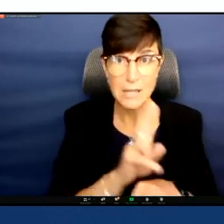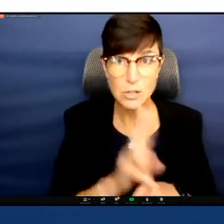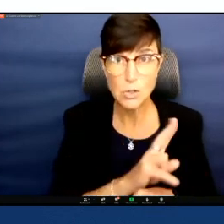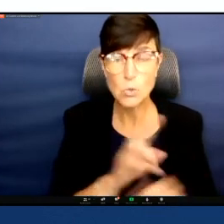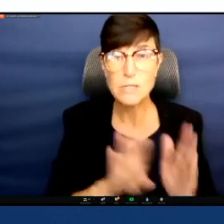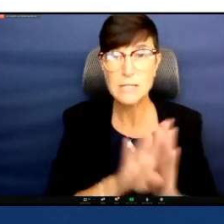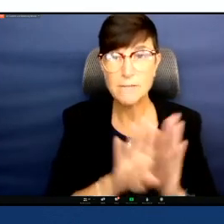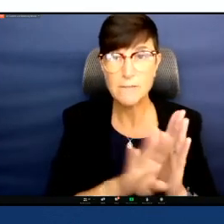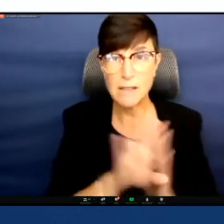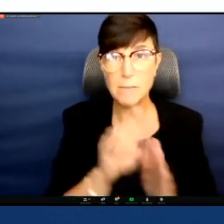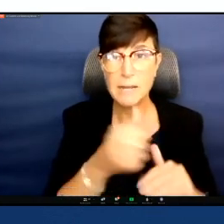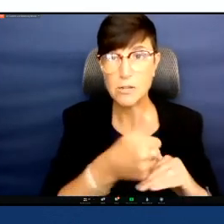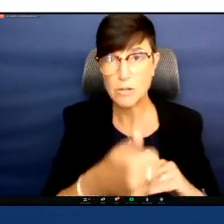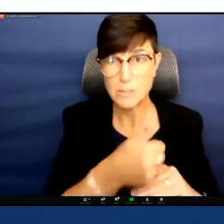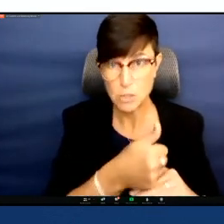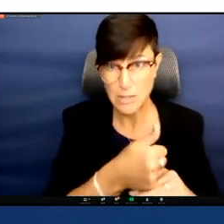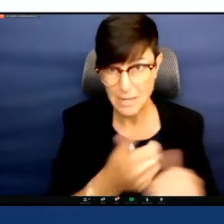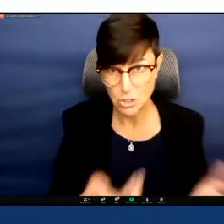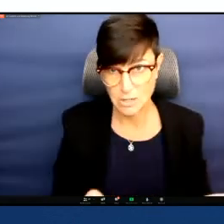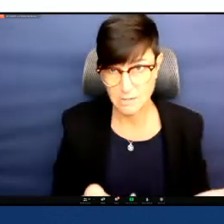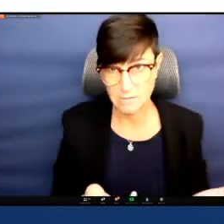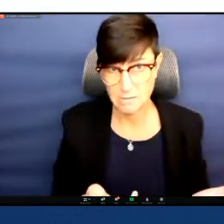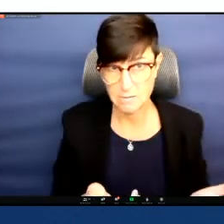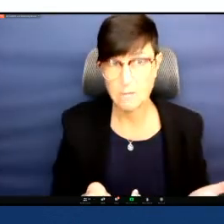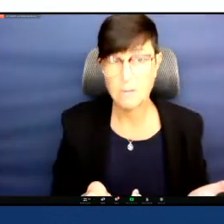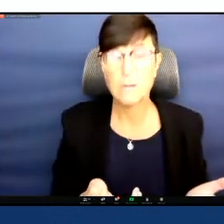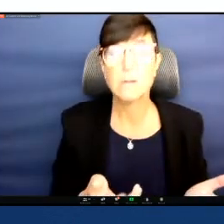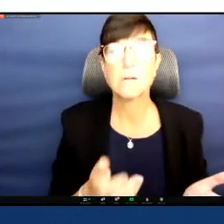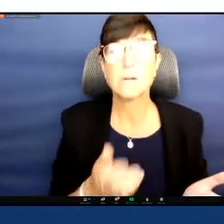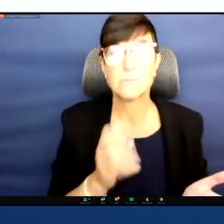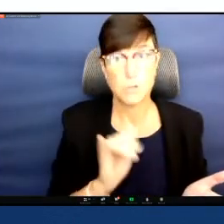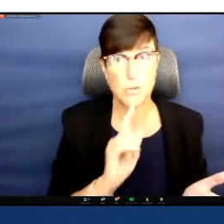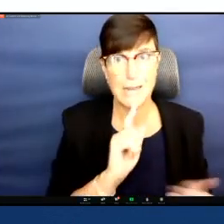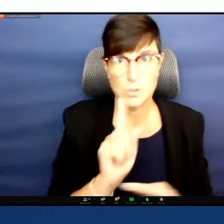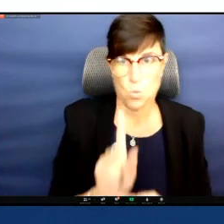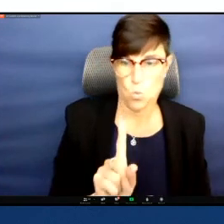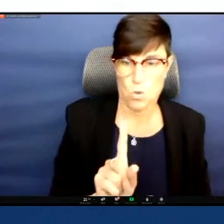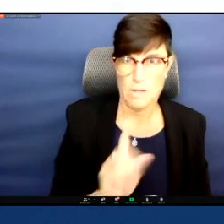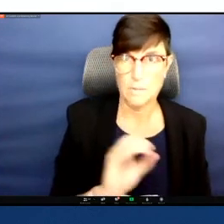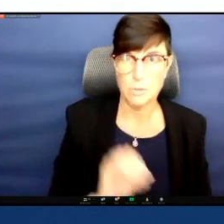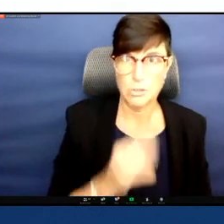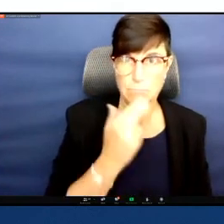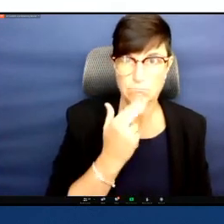and transportation functional area, which is just 1% of total appropriations in the general fund,